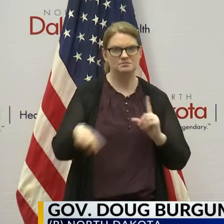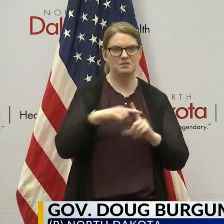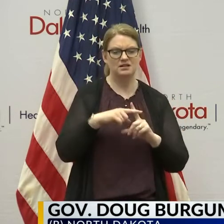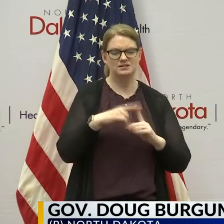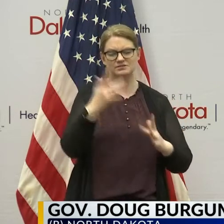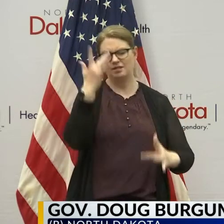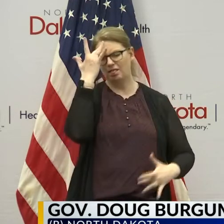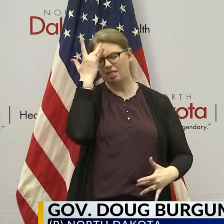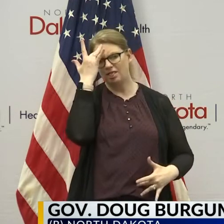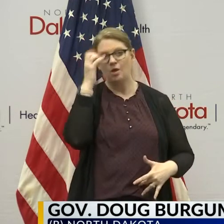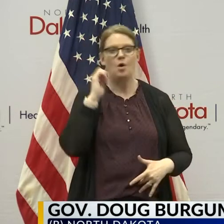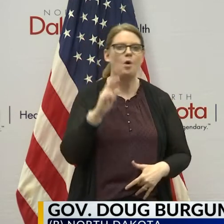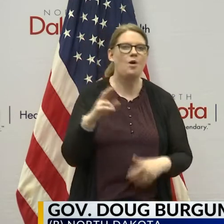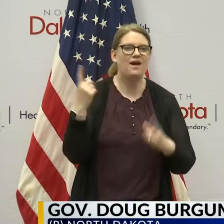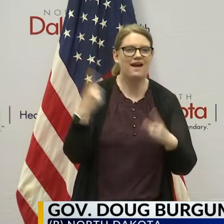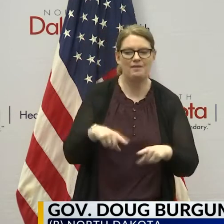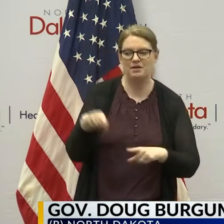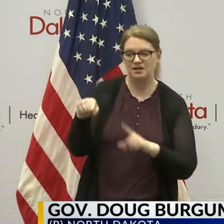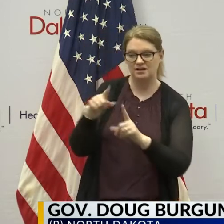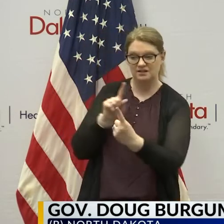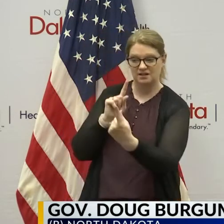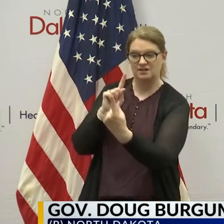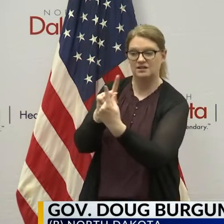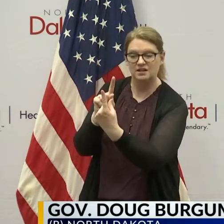WEEKS OR 4 WEEKS OR 6 WEEKS